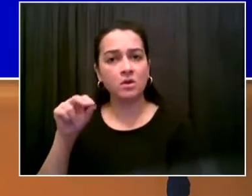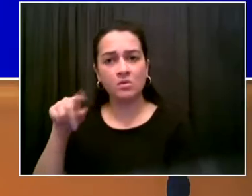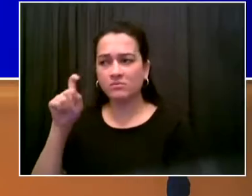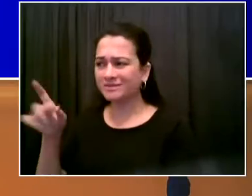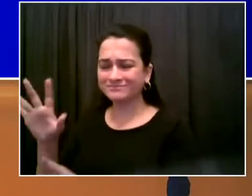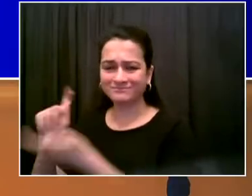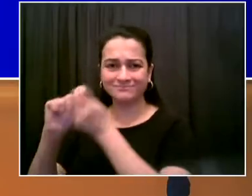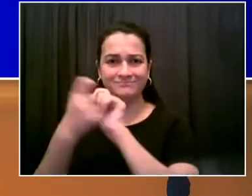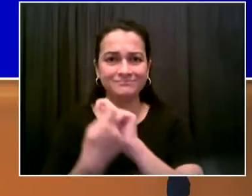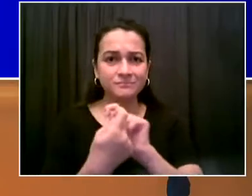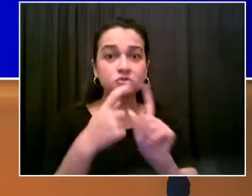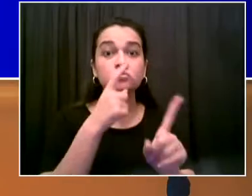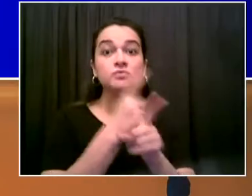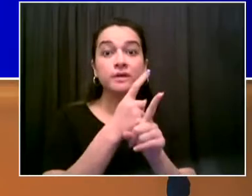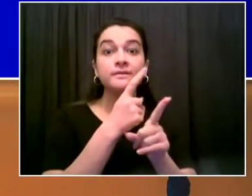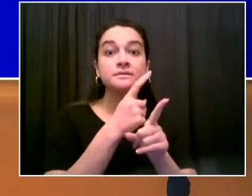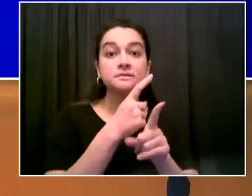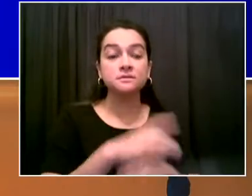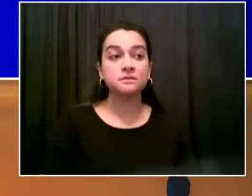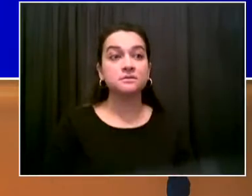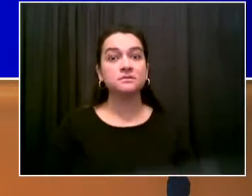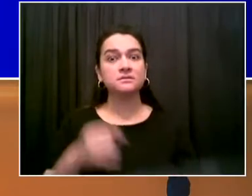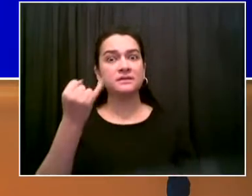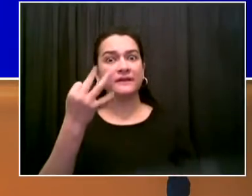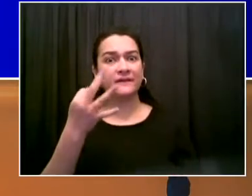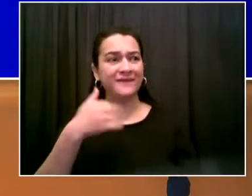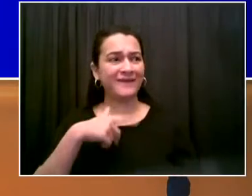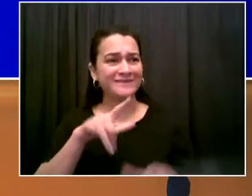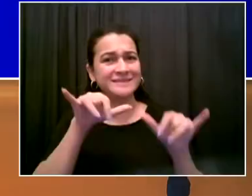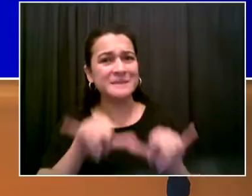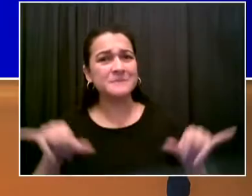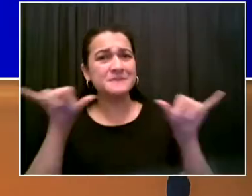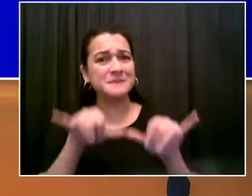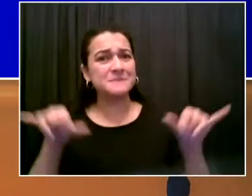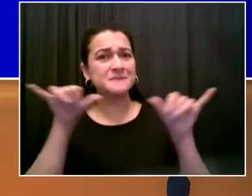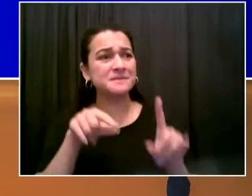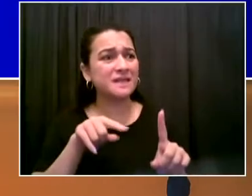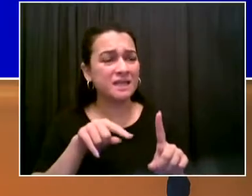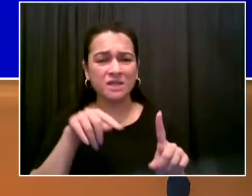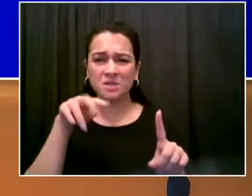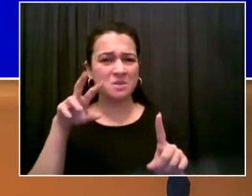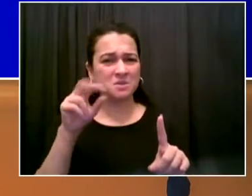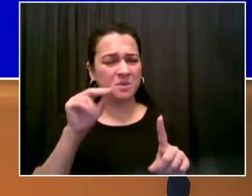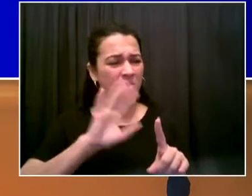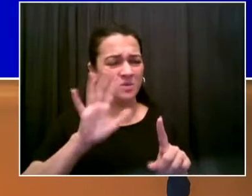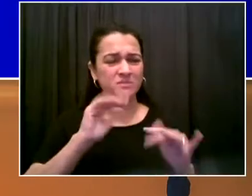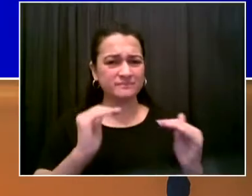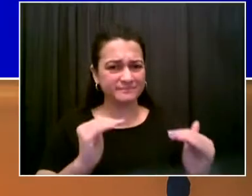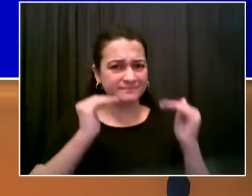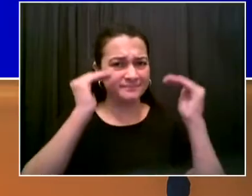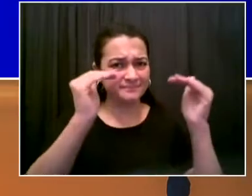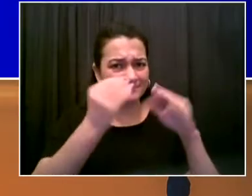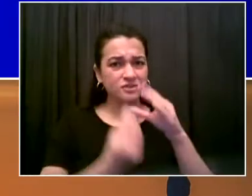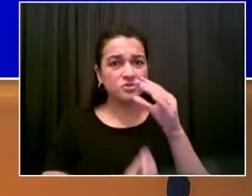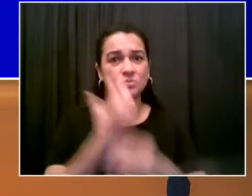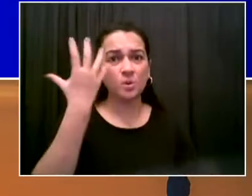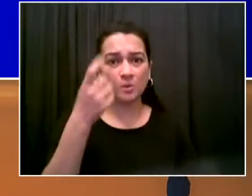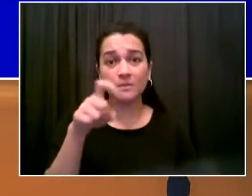MAKING RIGHT WHAT WAS WRONG. IT DOES NOT MEAN BRGIINNGAC BK THE CITY OR THE COUNTRY THE WAY IT WAS. IT MEANS ADDRESSING THE IDSPRAITY, TE H